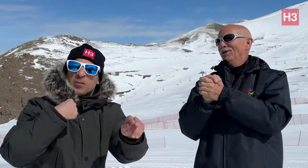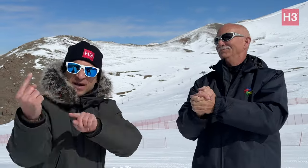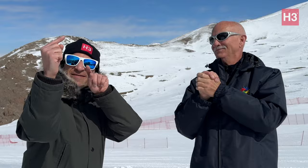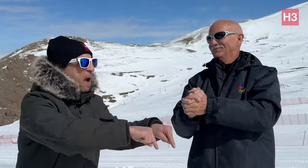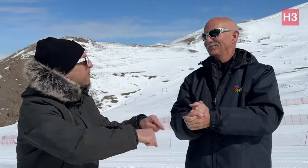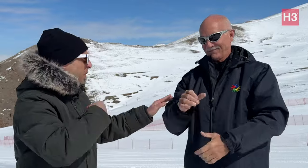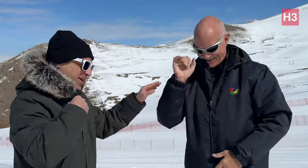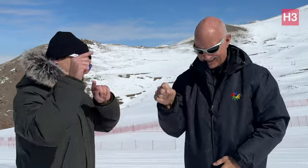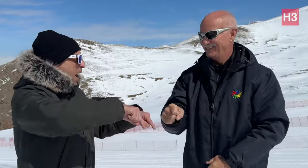[Memnos]: We're more than ready. We'll come and watch!